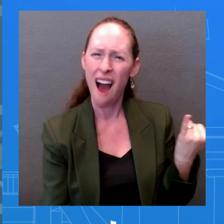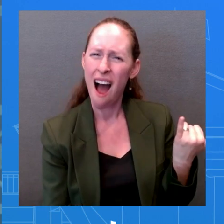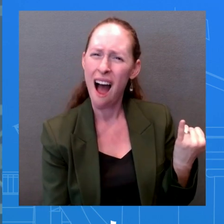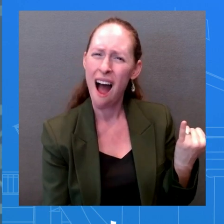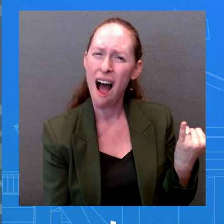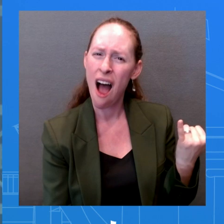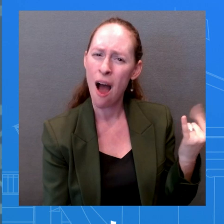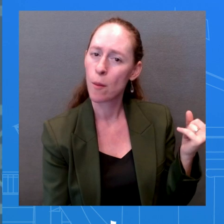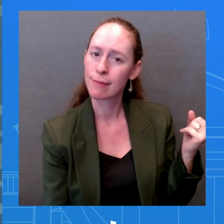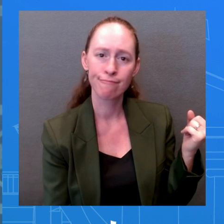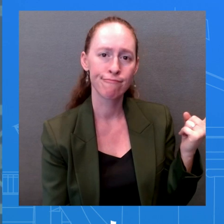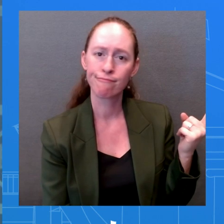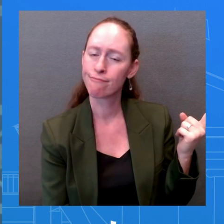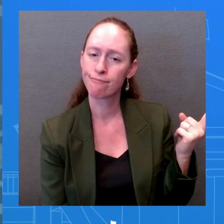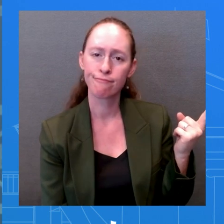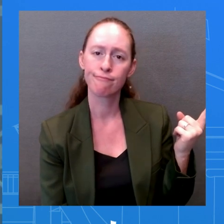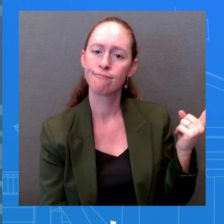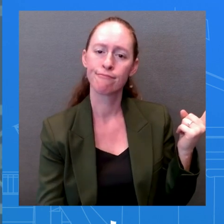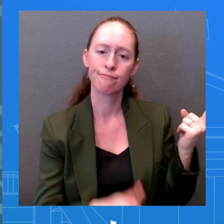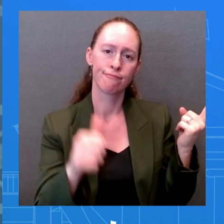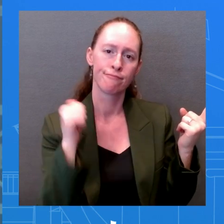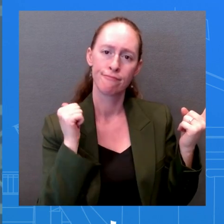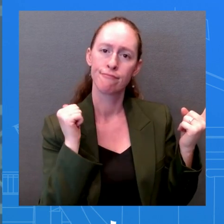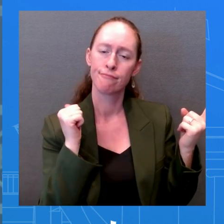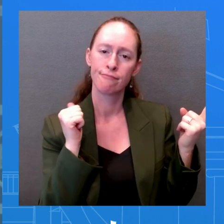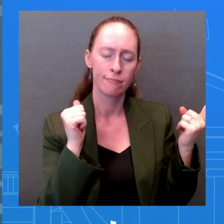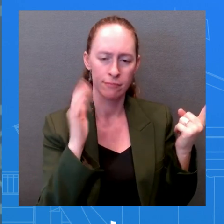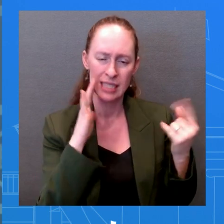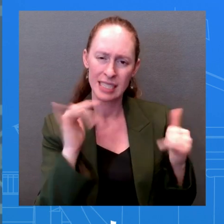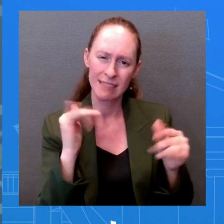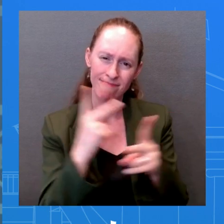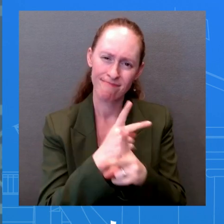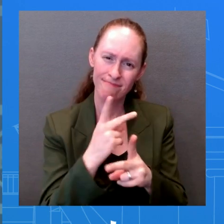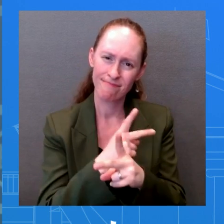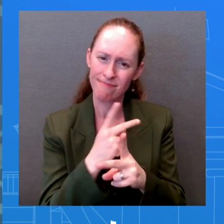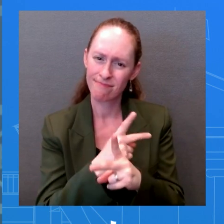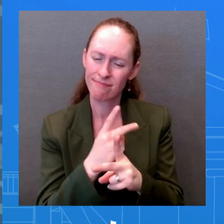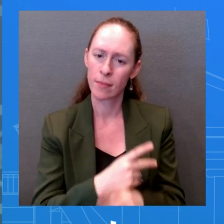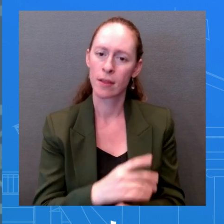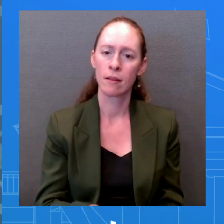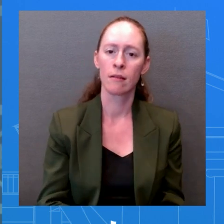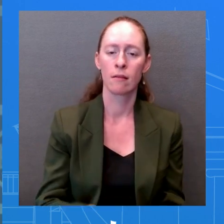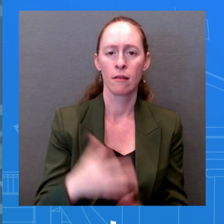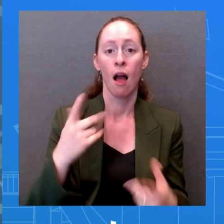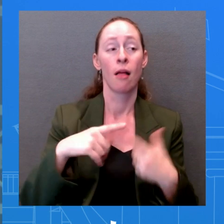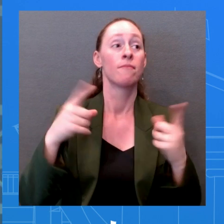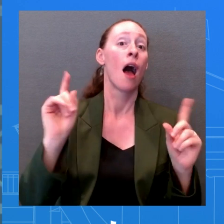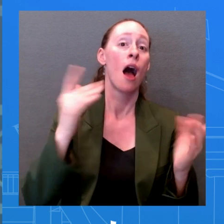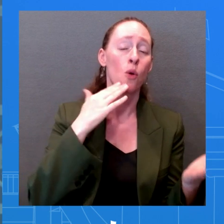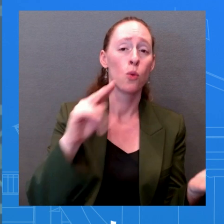But again, the President wanted to make sure that their families understood that they were front of mind